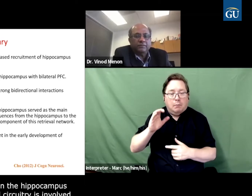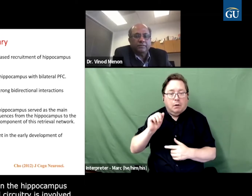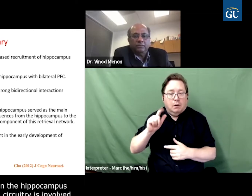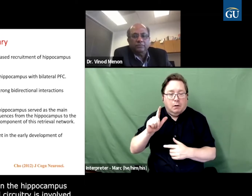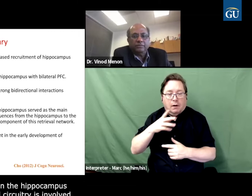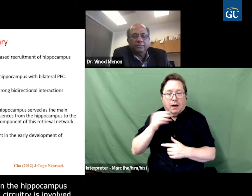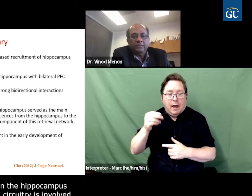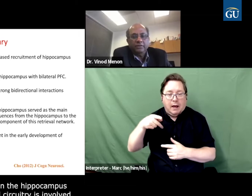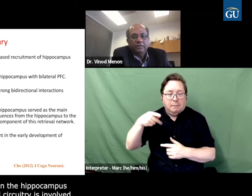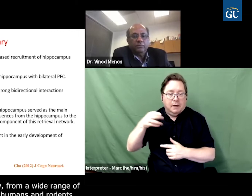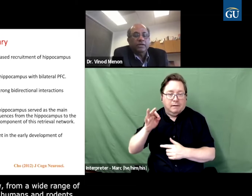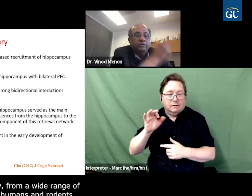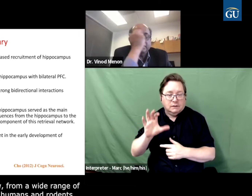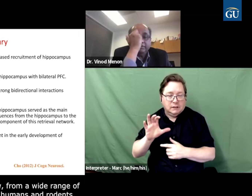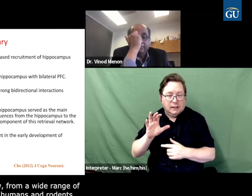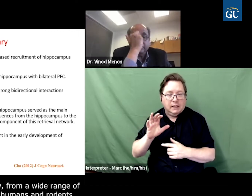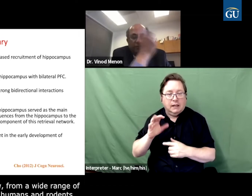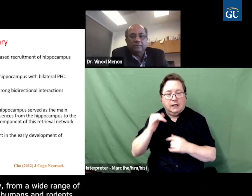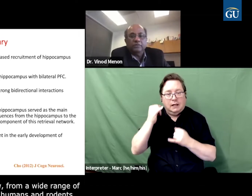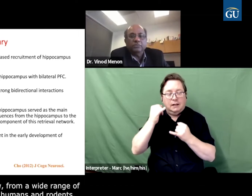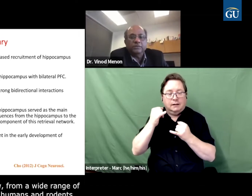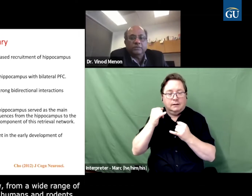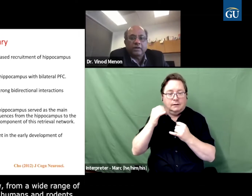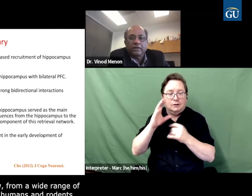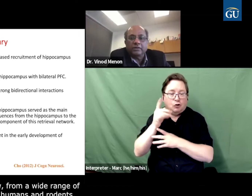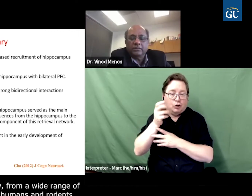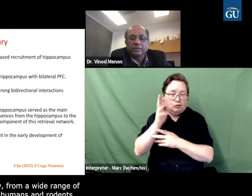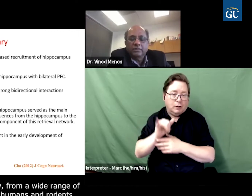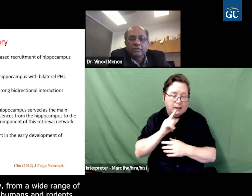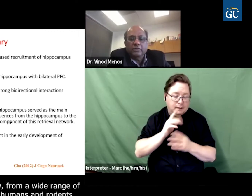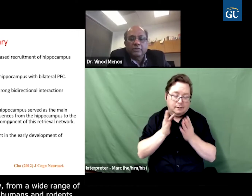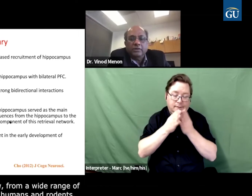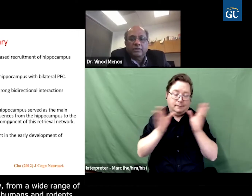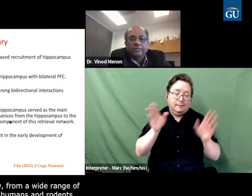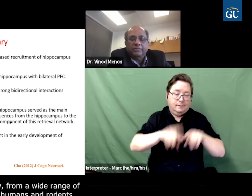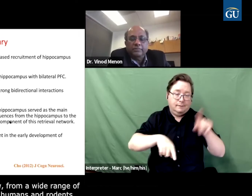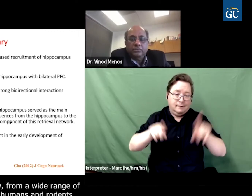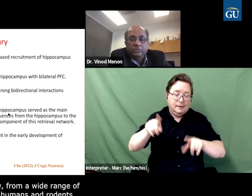circuitry is involved as you know from a